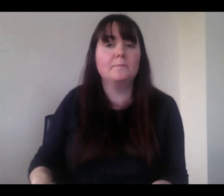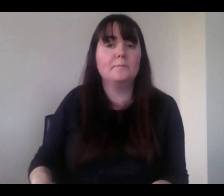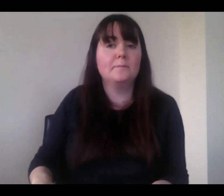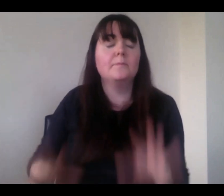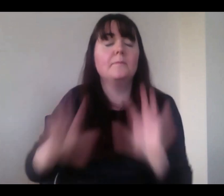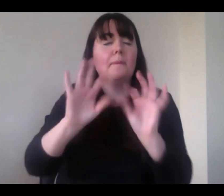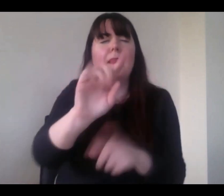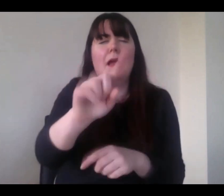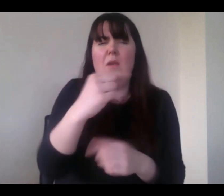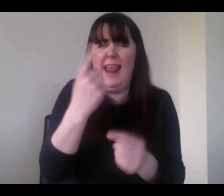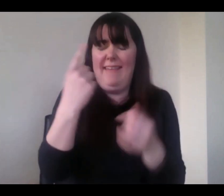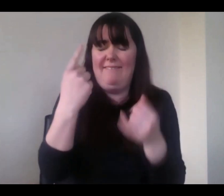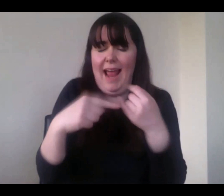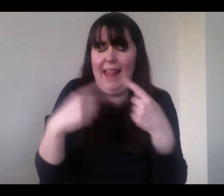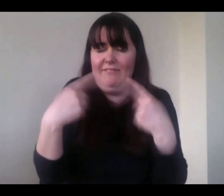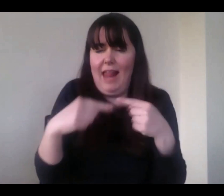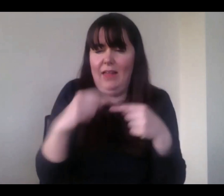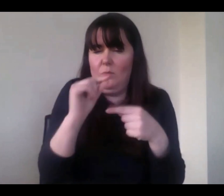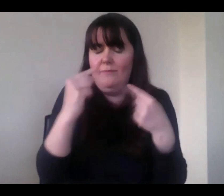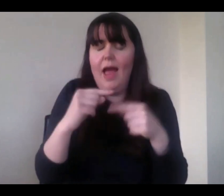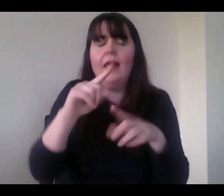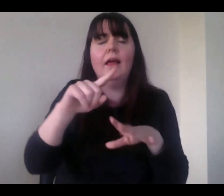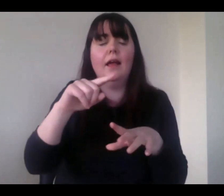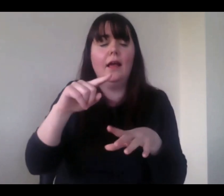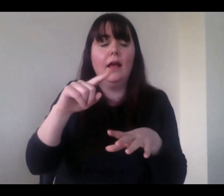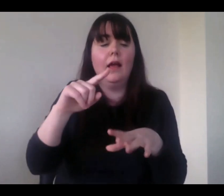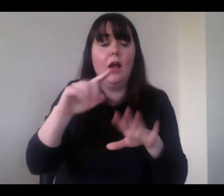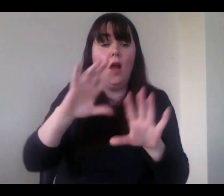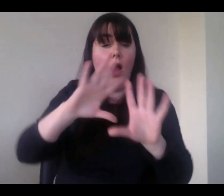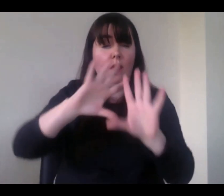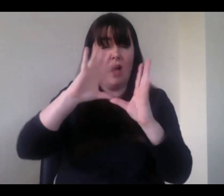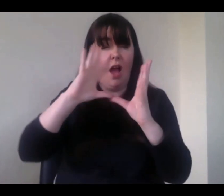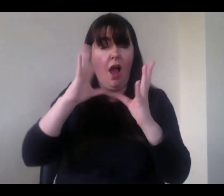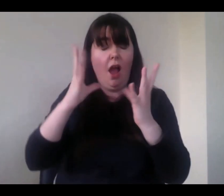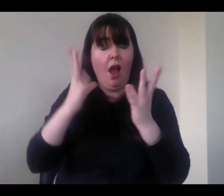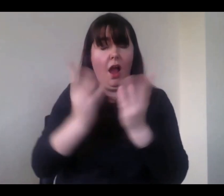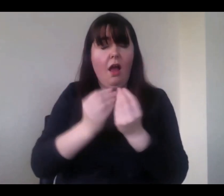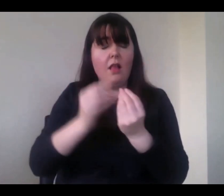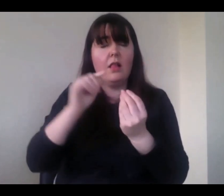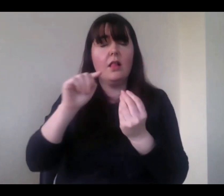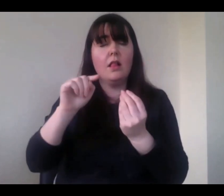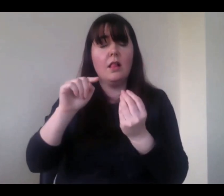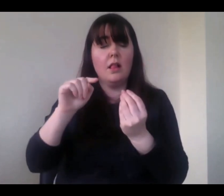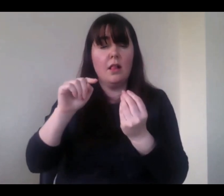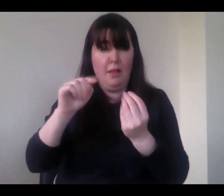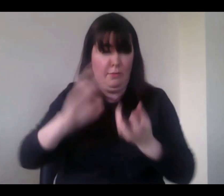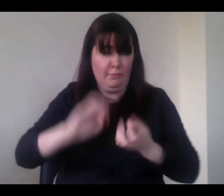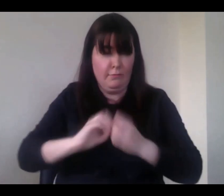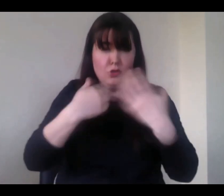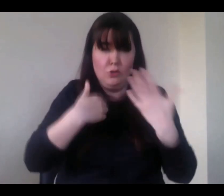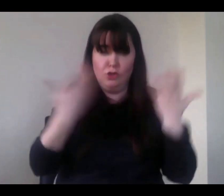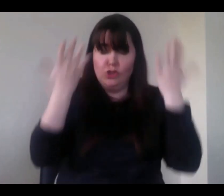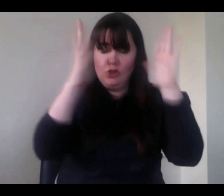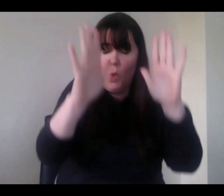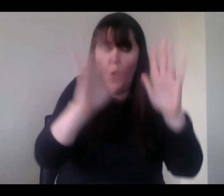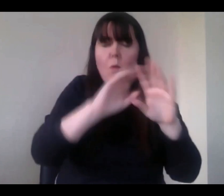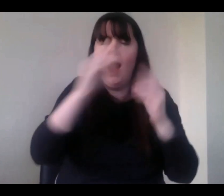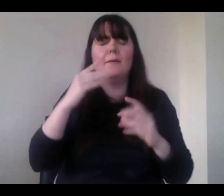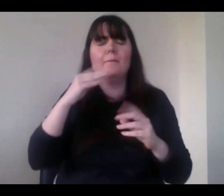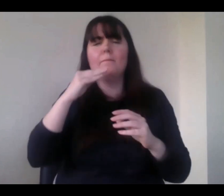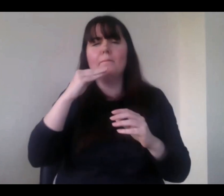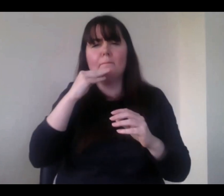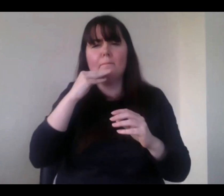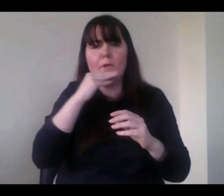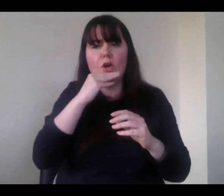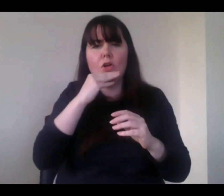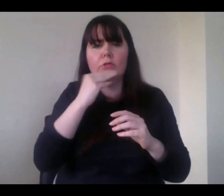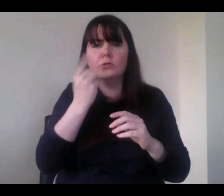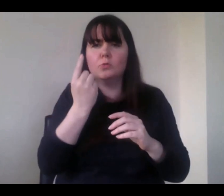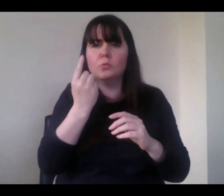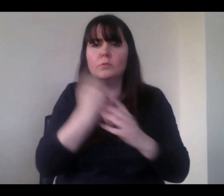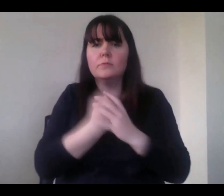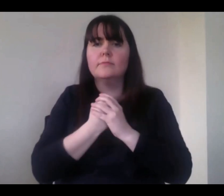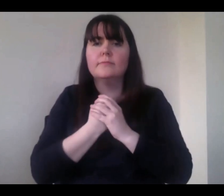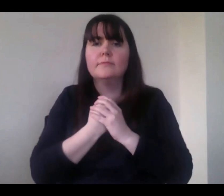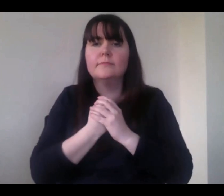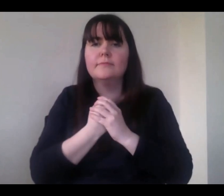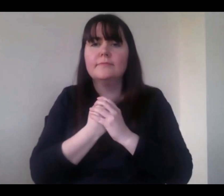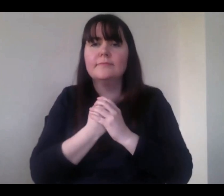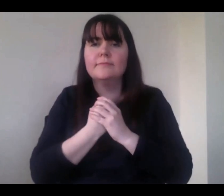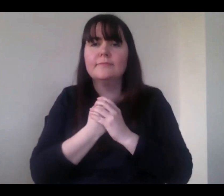marking it from, well, from the first utterances. Úna: and what I'd like to do